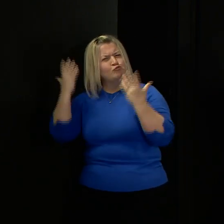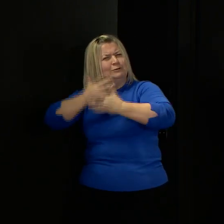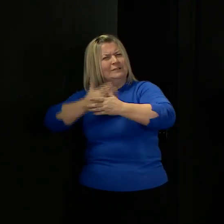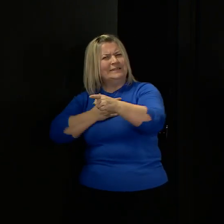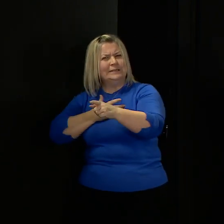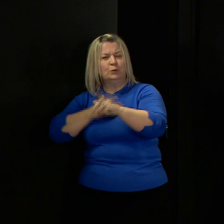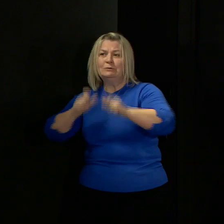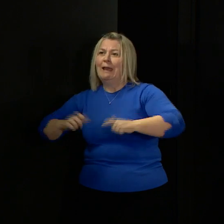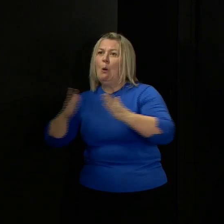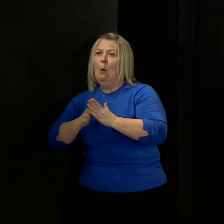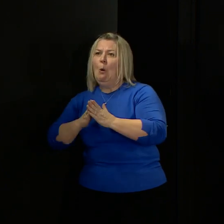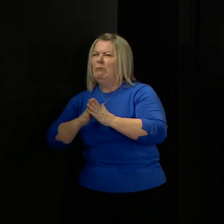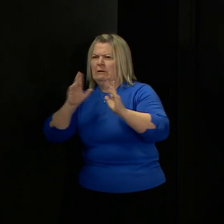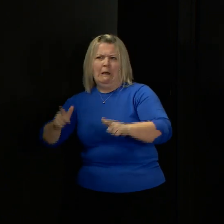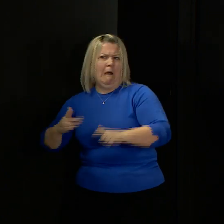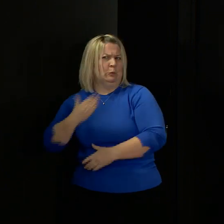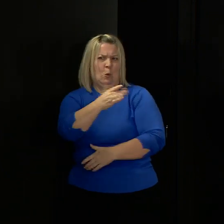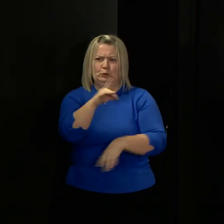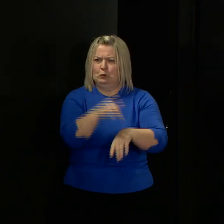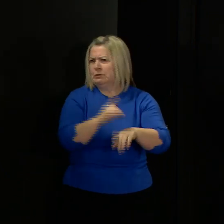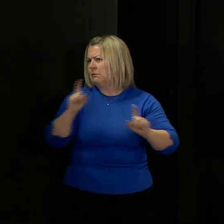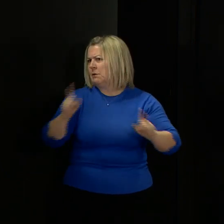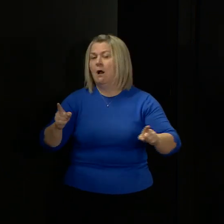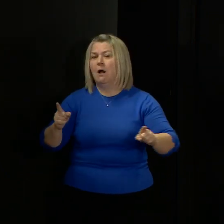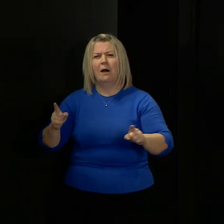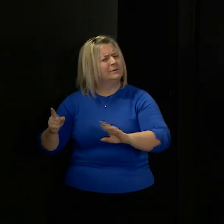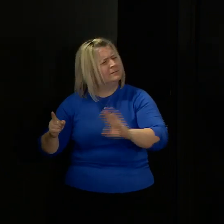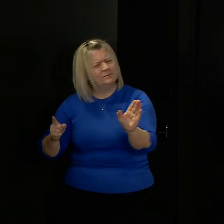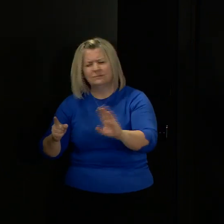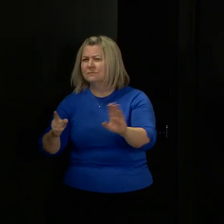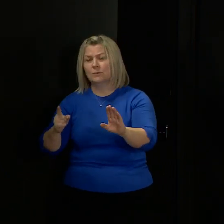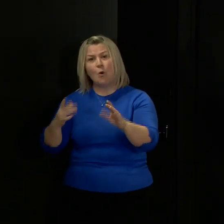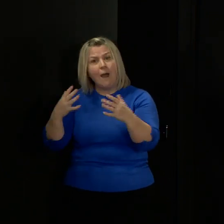message is very simple anyone who is persistent are new signs or symptoms